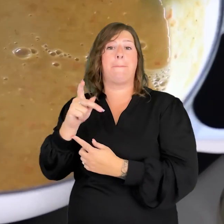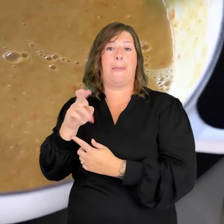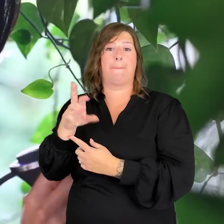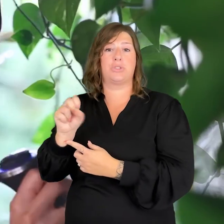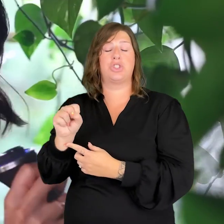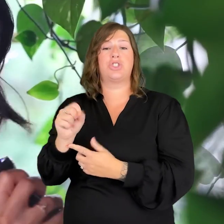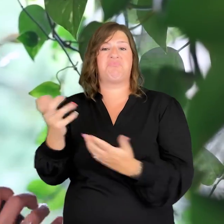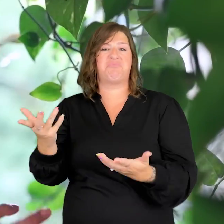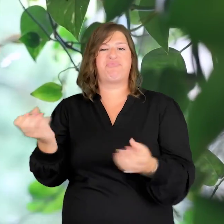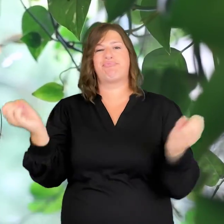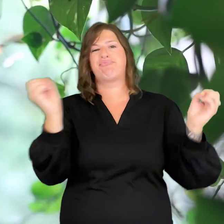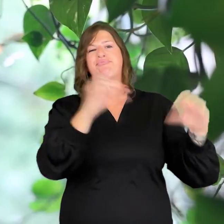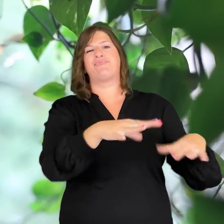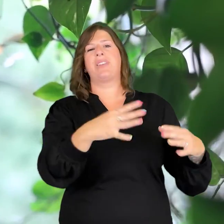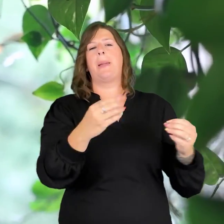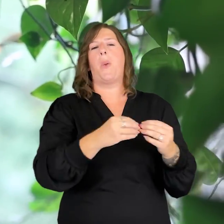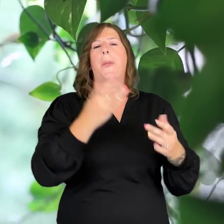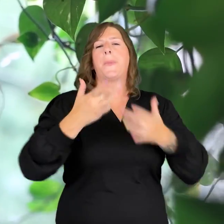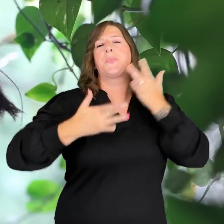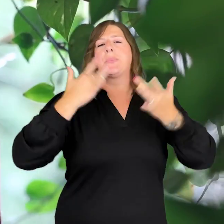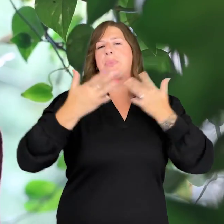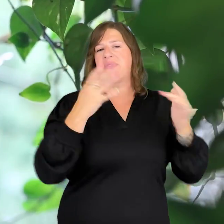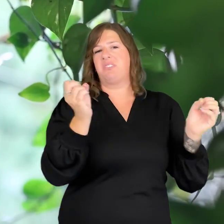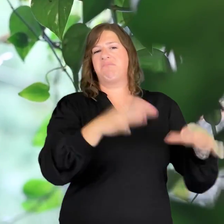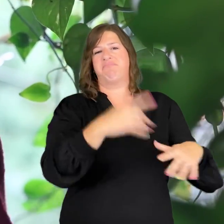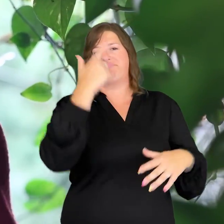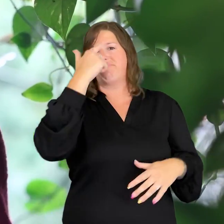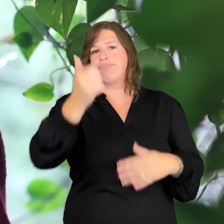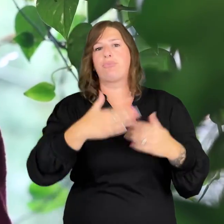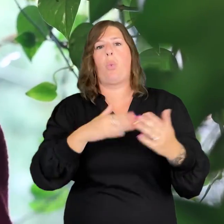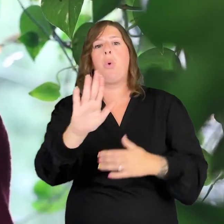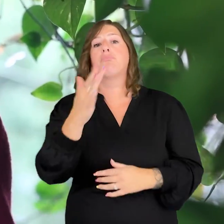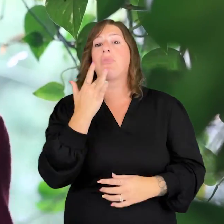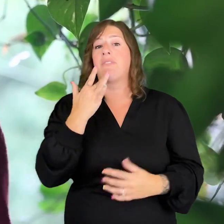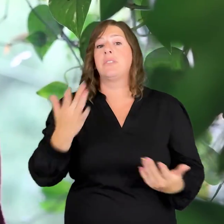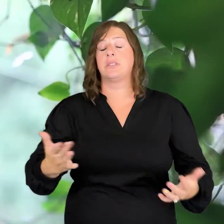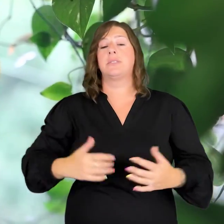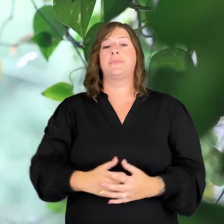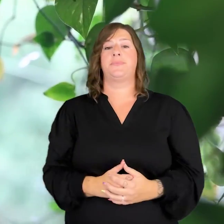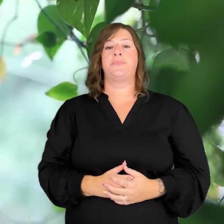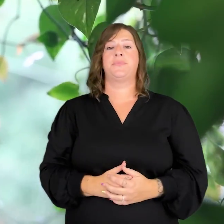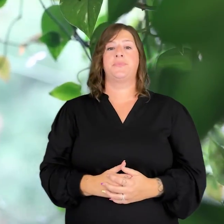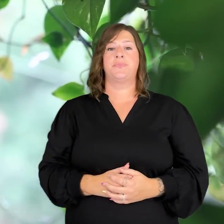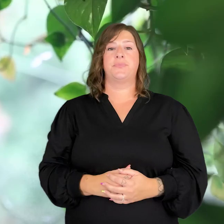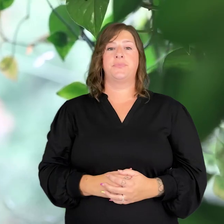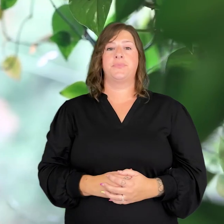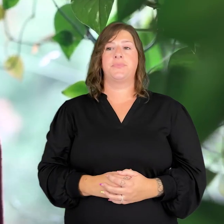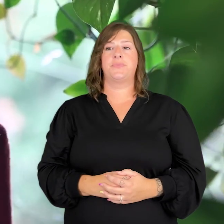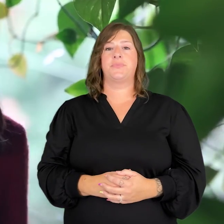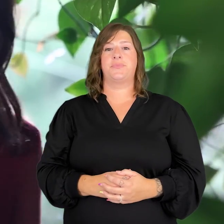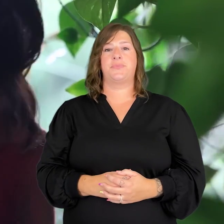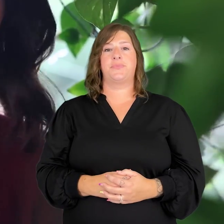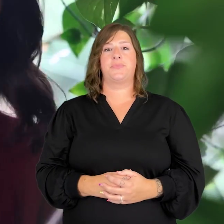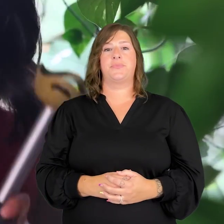If you want to skip the blending step, you definitely can. But in that case, just chop up the bell pepper before you add it to the soup, and then you'll have a more textured soup.